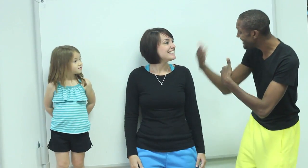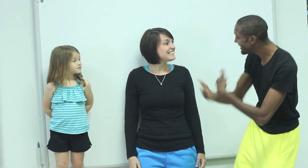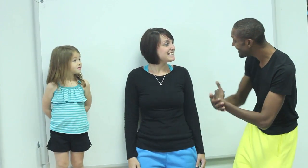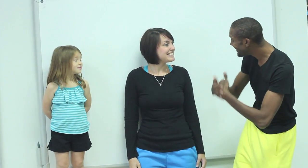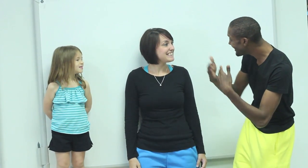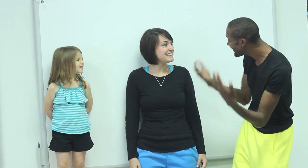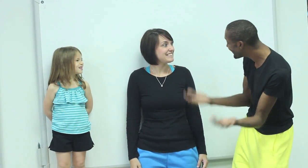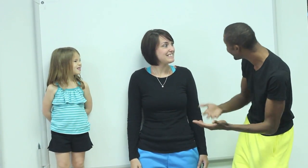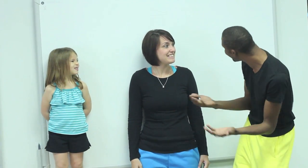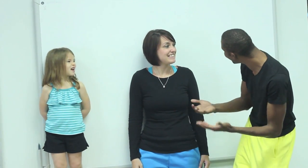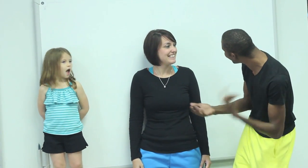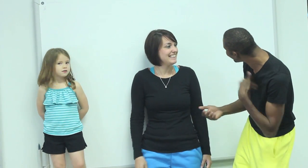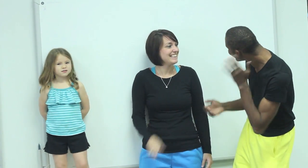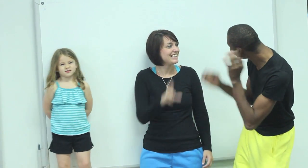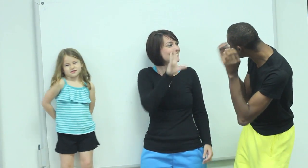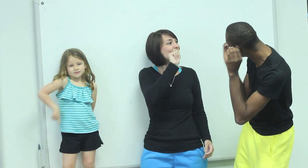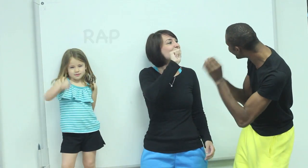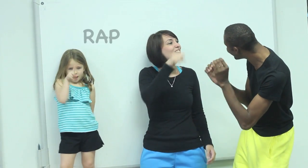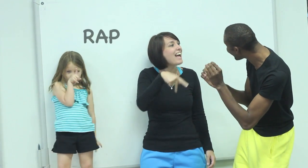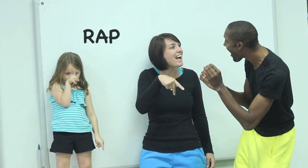Next is what? We will teach rap.